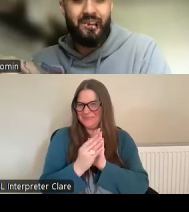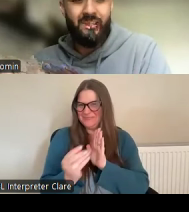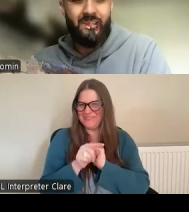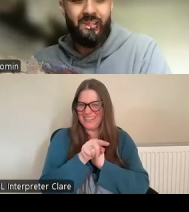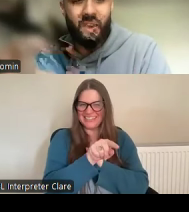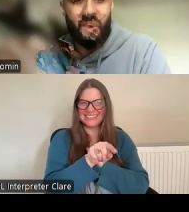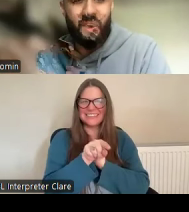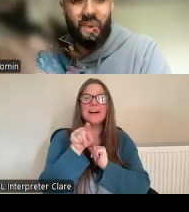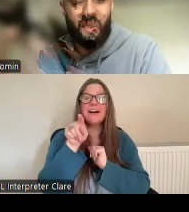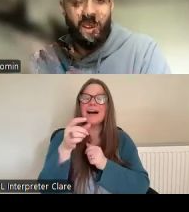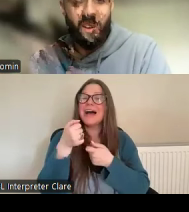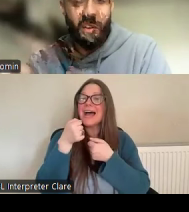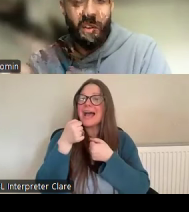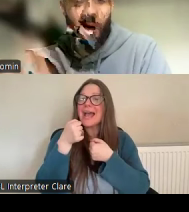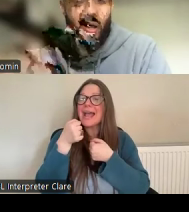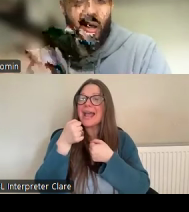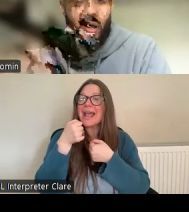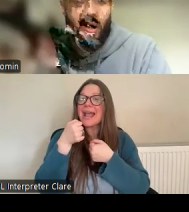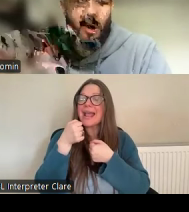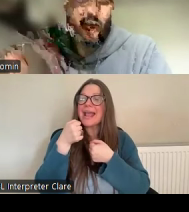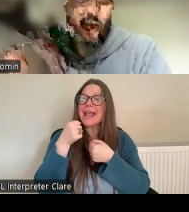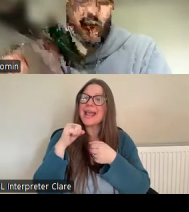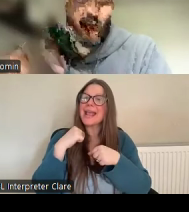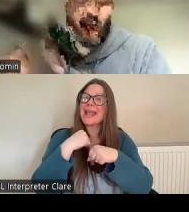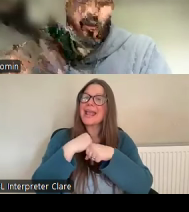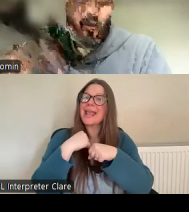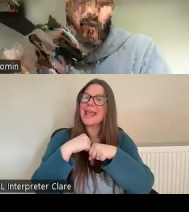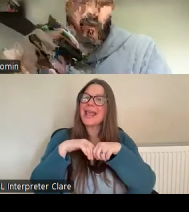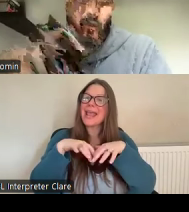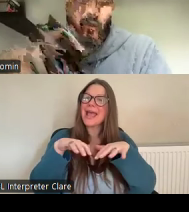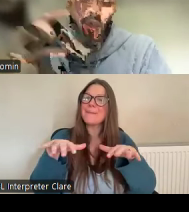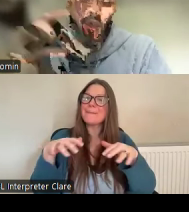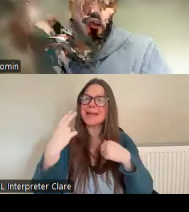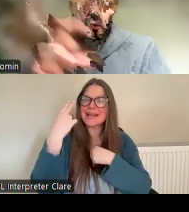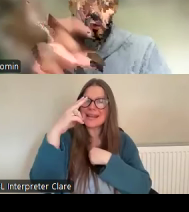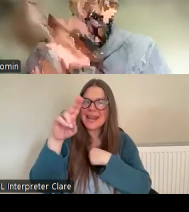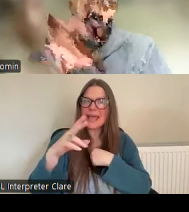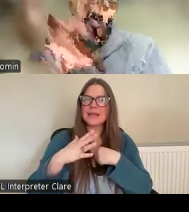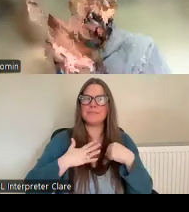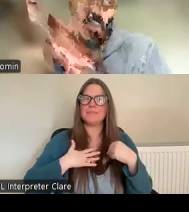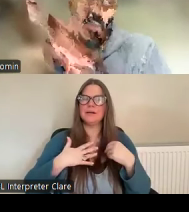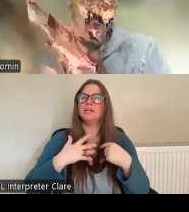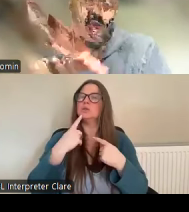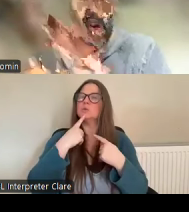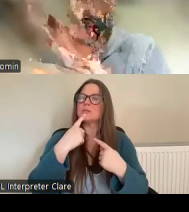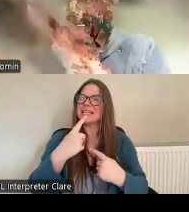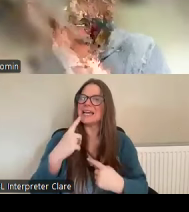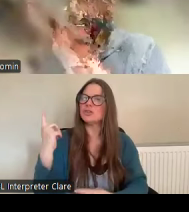I like to name it as the purpose, so traffic, and then what the product is. Traffic and then new exhibition. It's easier for us to,